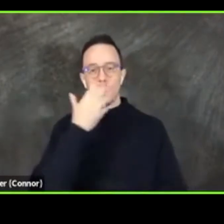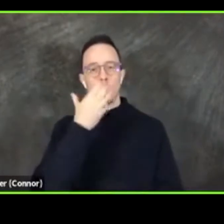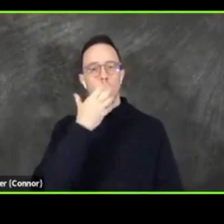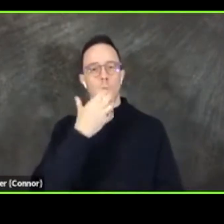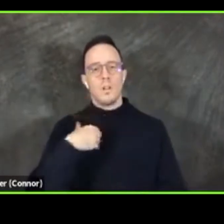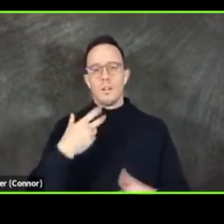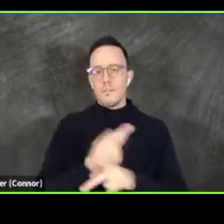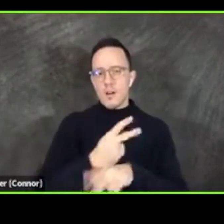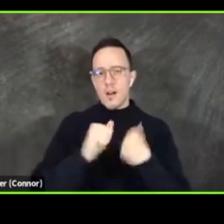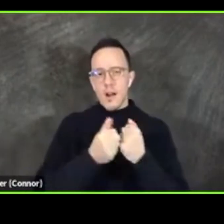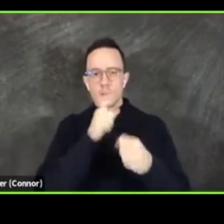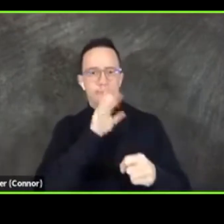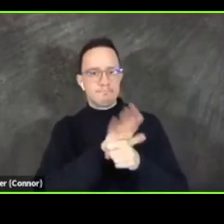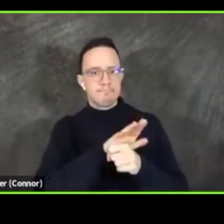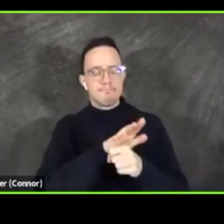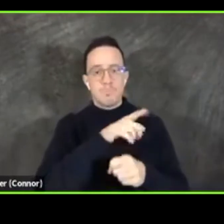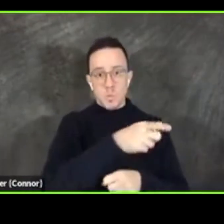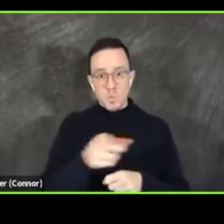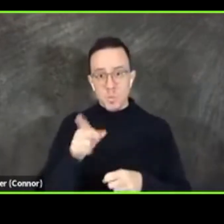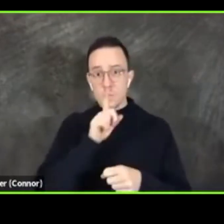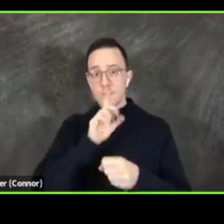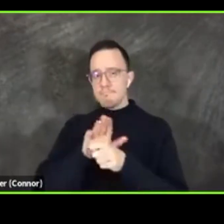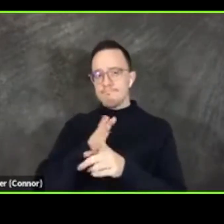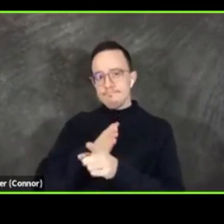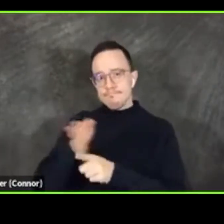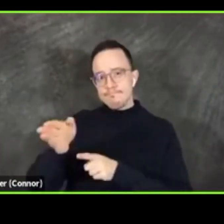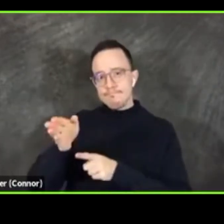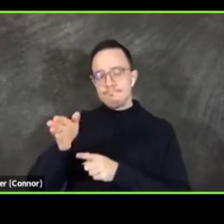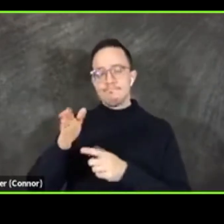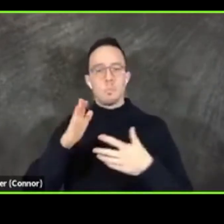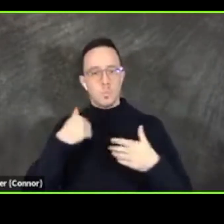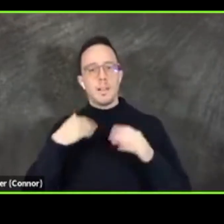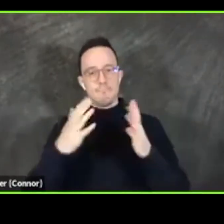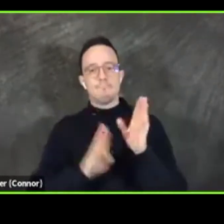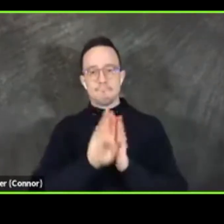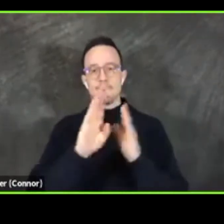AND TO THE FIELD THROUGH THIS UNIQUELY STRUCTURED DIGITAL EVENT. I AM DELIGHTED TO WELCOME YOU ALL